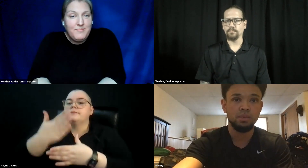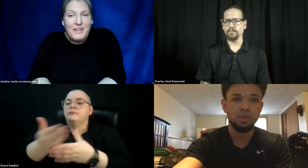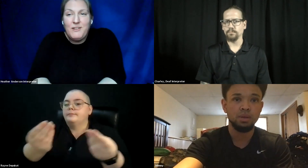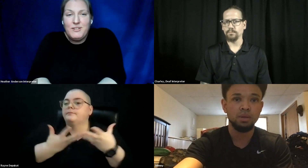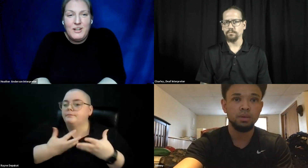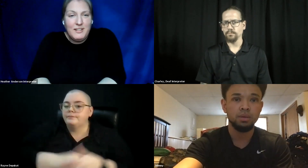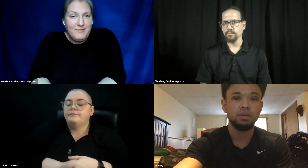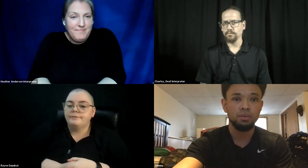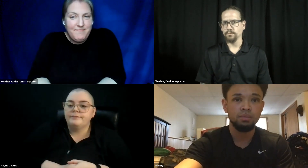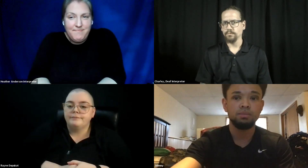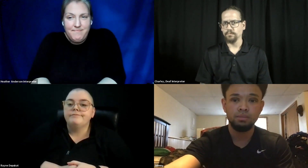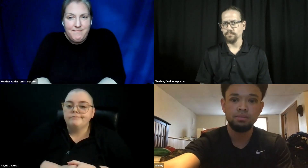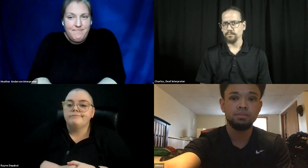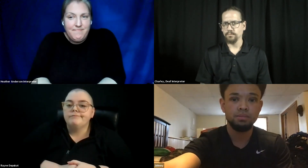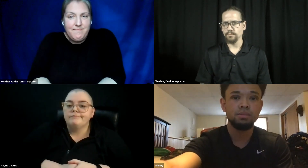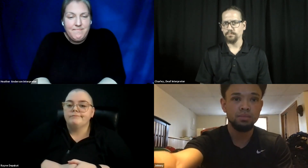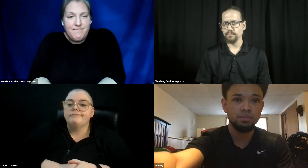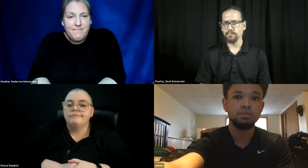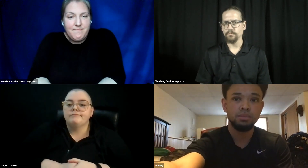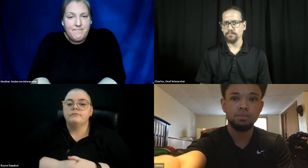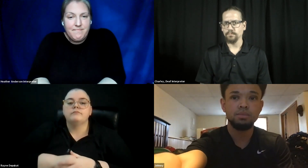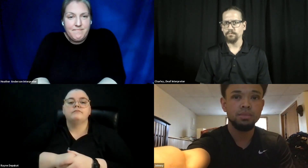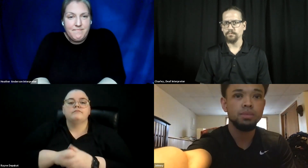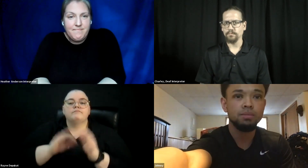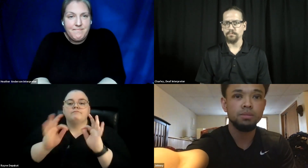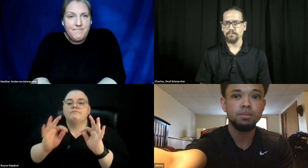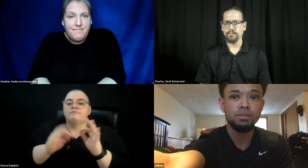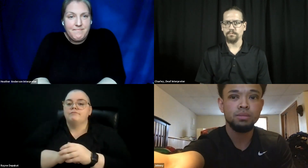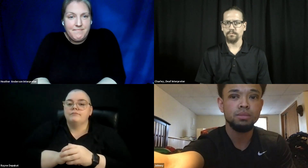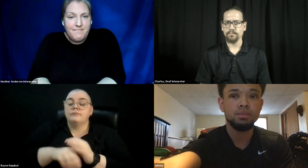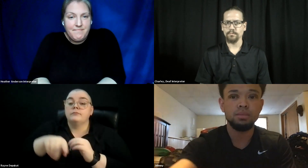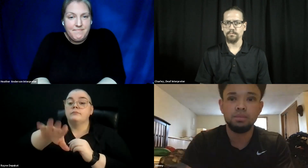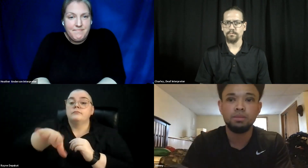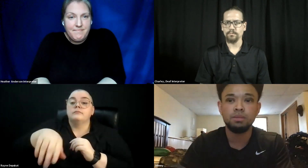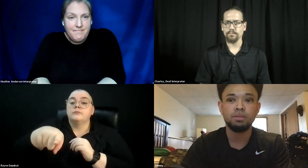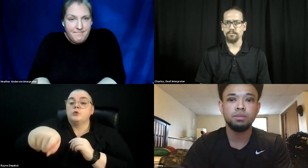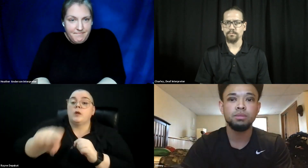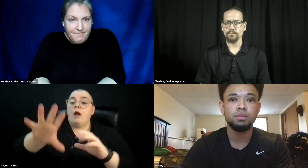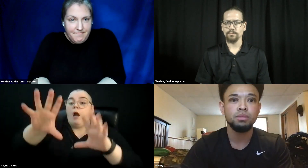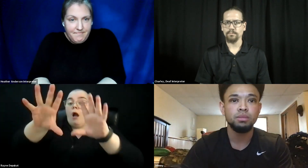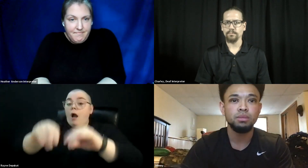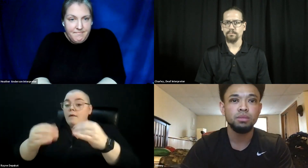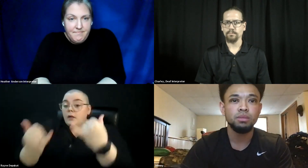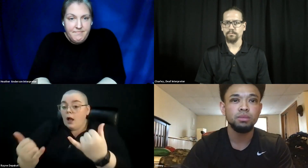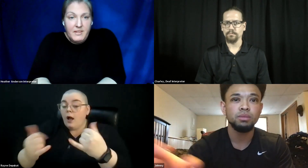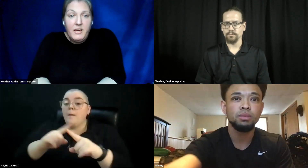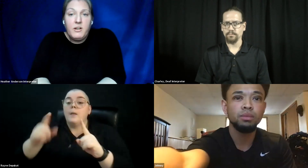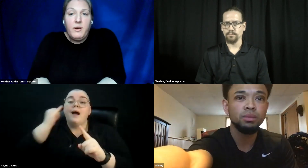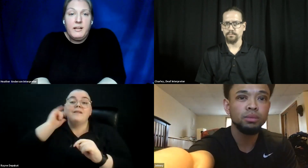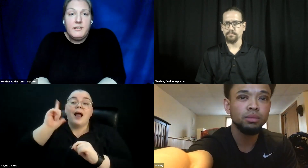Thank you for sharing. Sort.